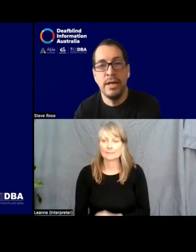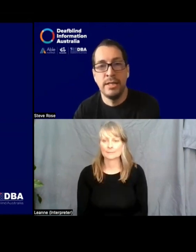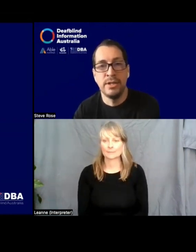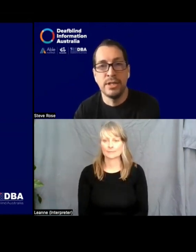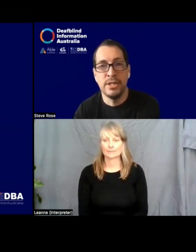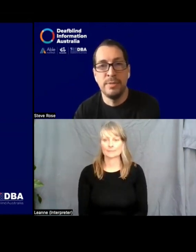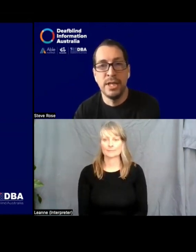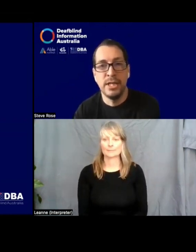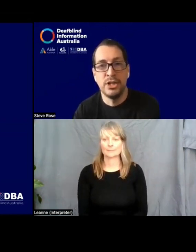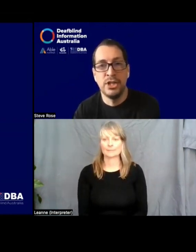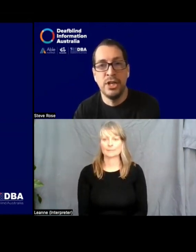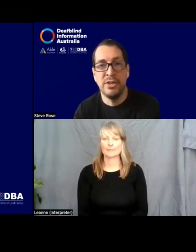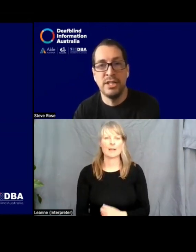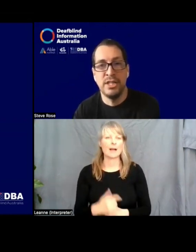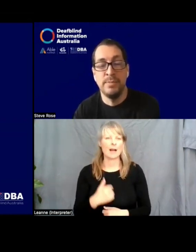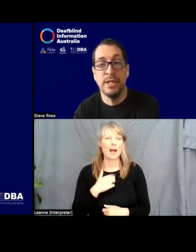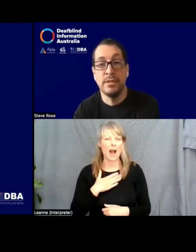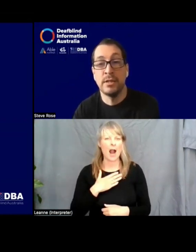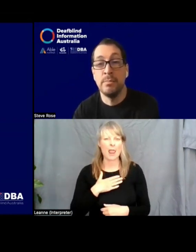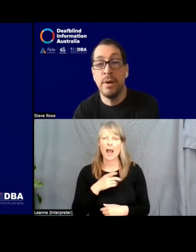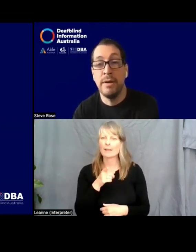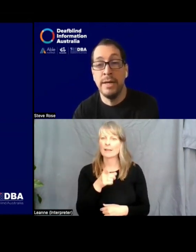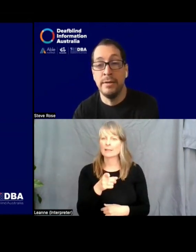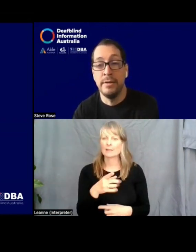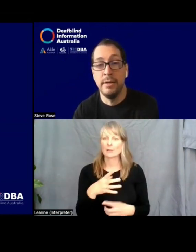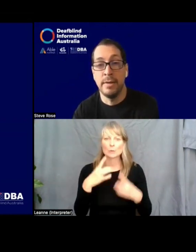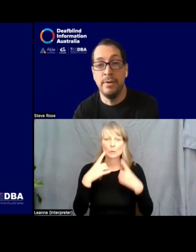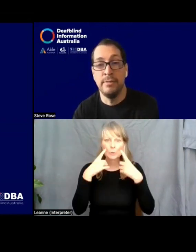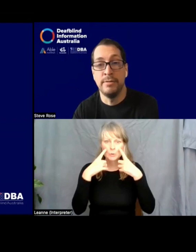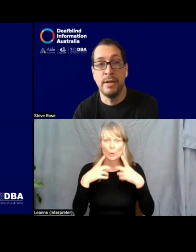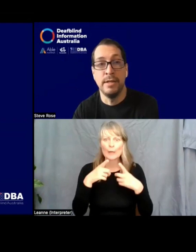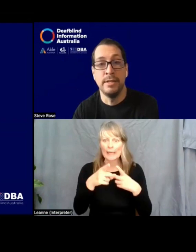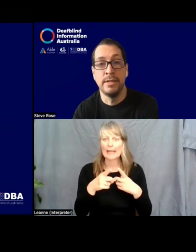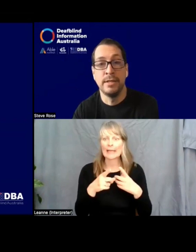I really liked it because it's beginning to show that he's beginning to combine a couple of signs.